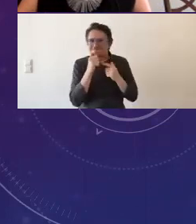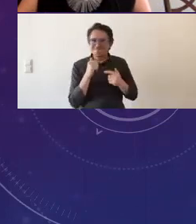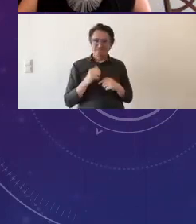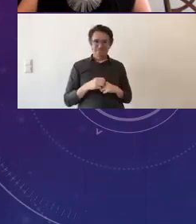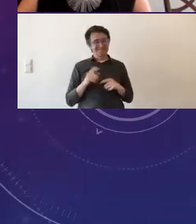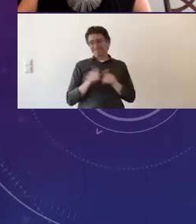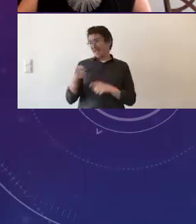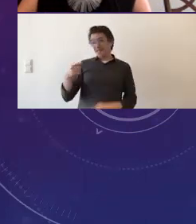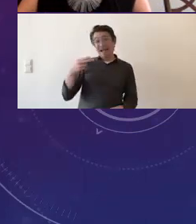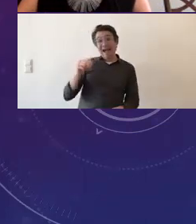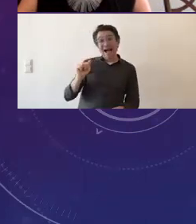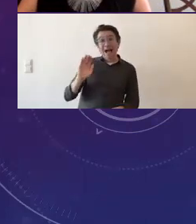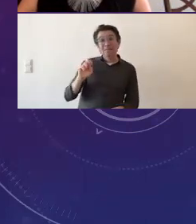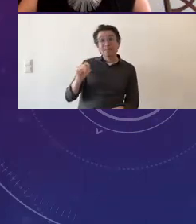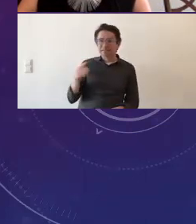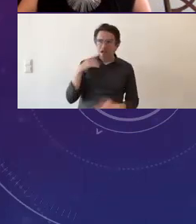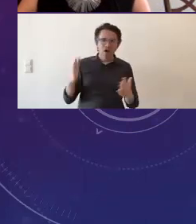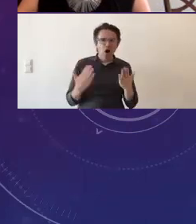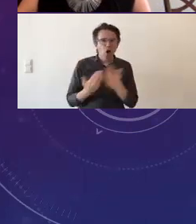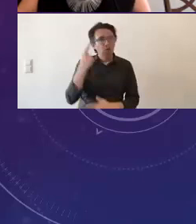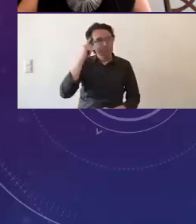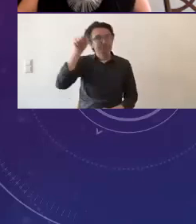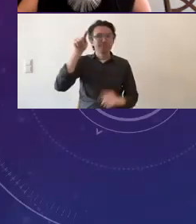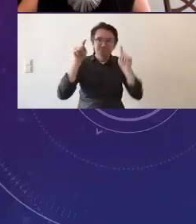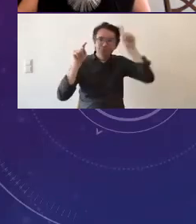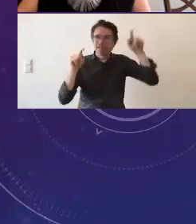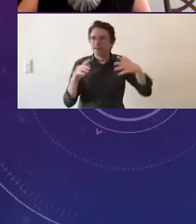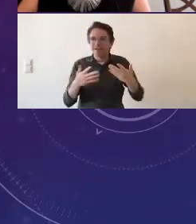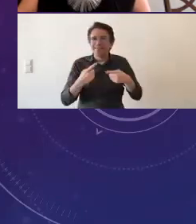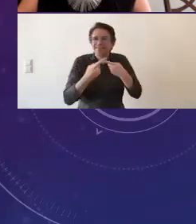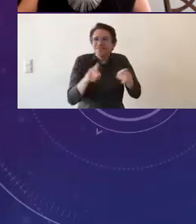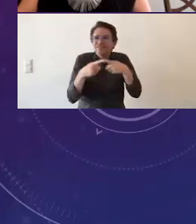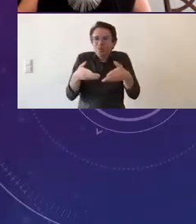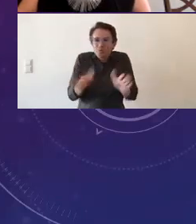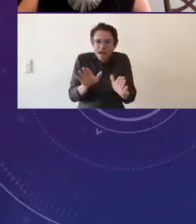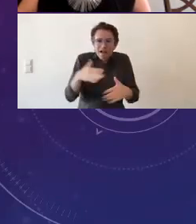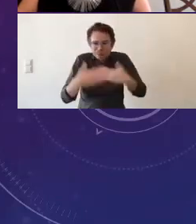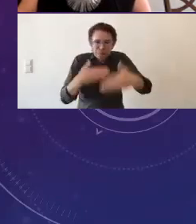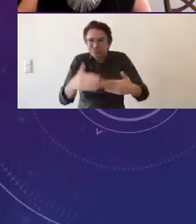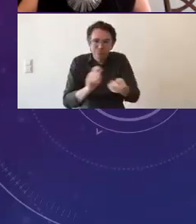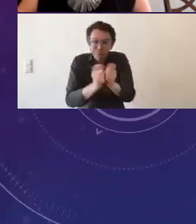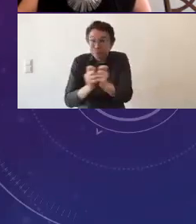does the same thing protecto is a great way to help people who are deafblind